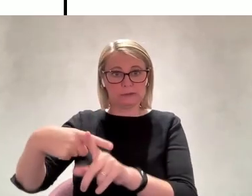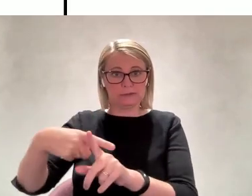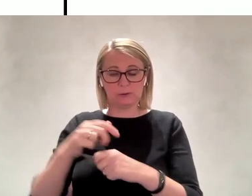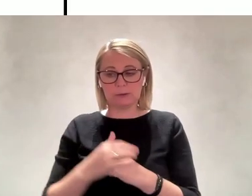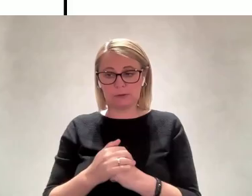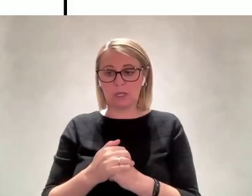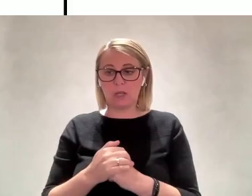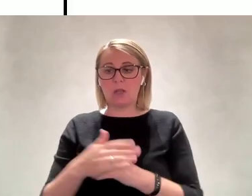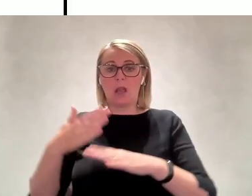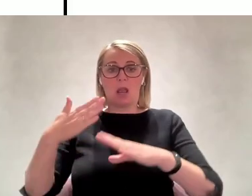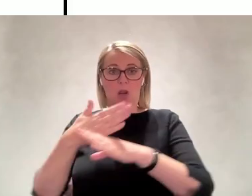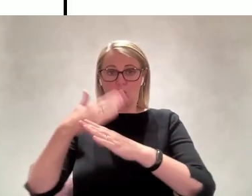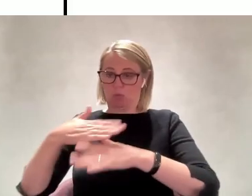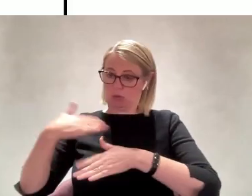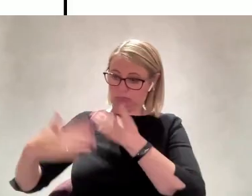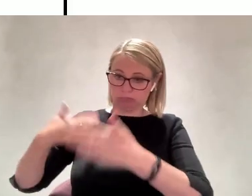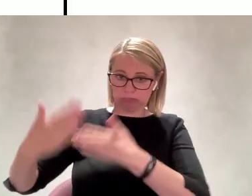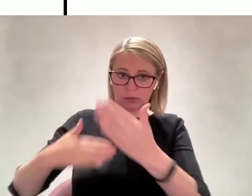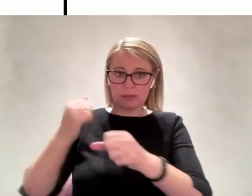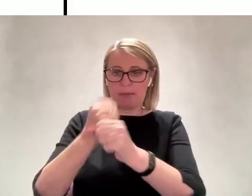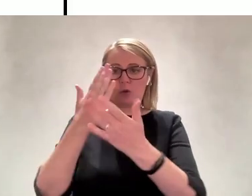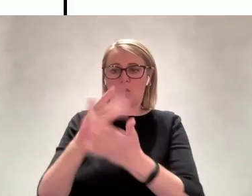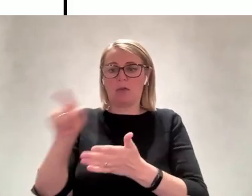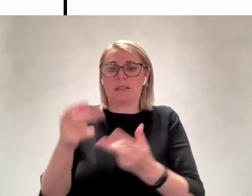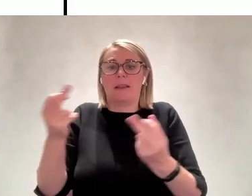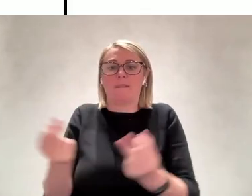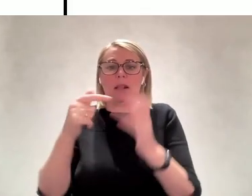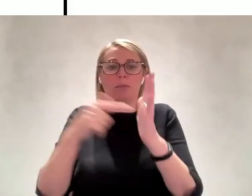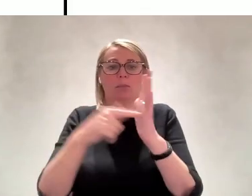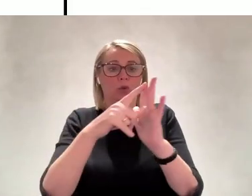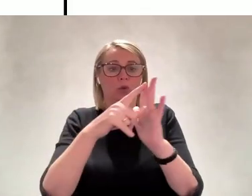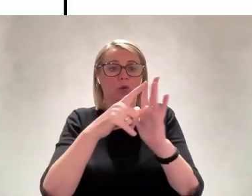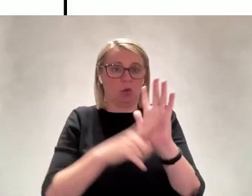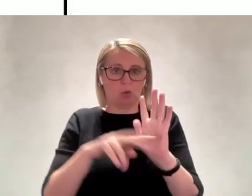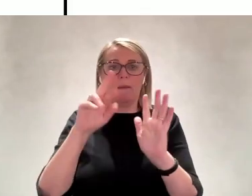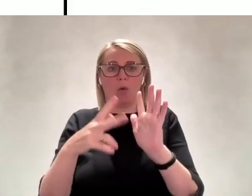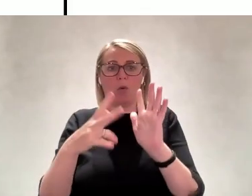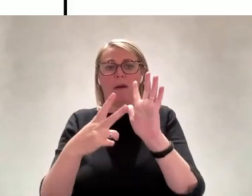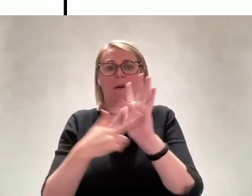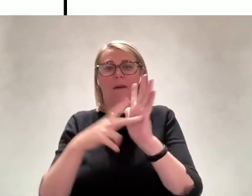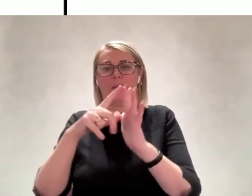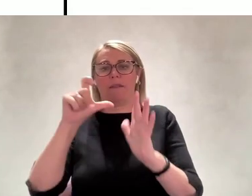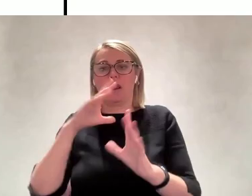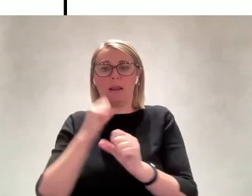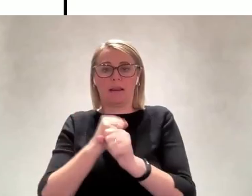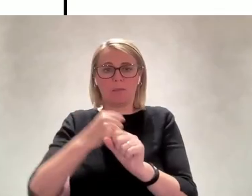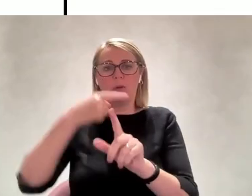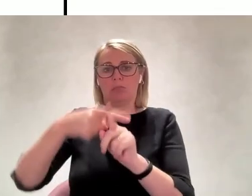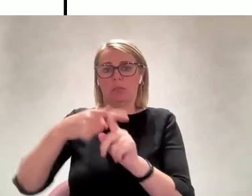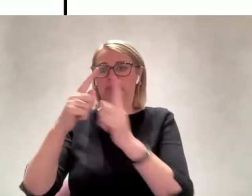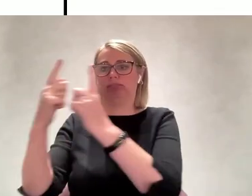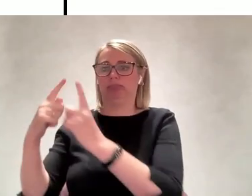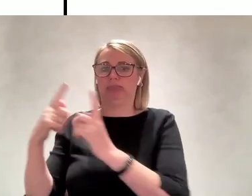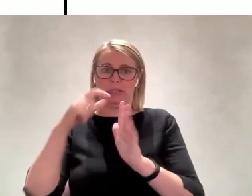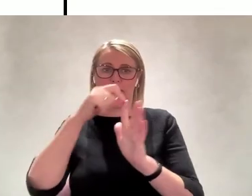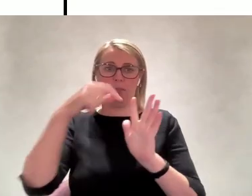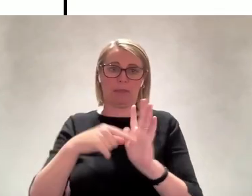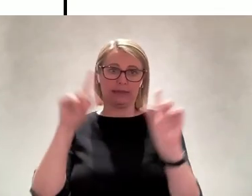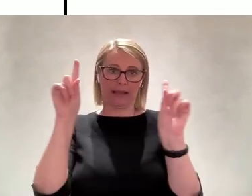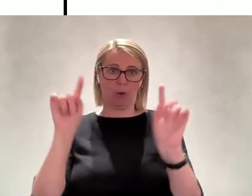And works underway to make that available as a tool to the Victorian government and departments at the moment.